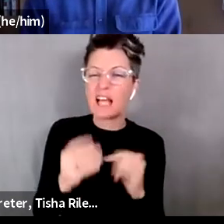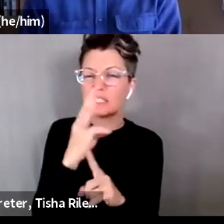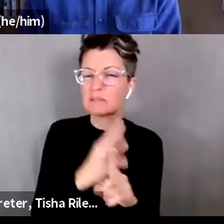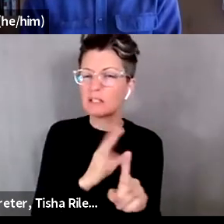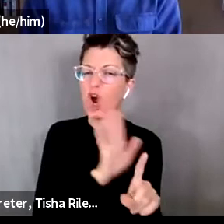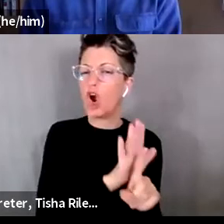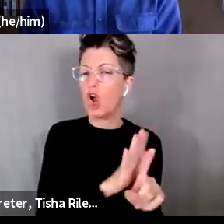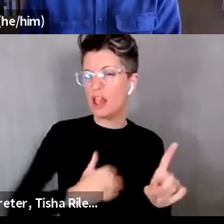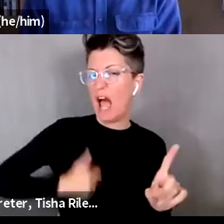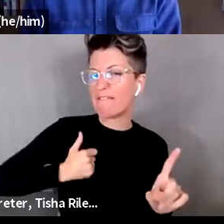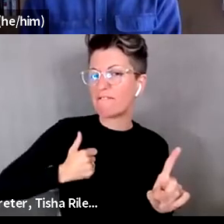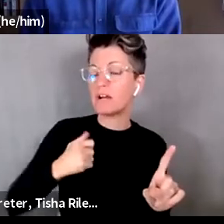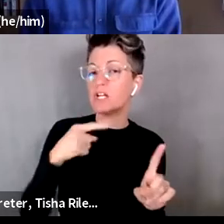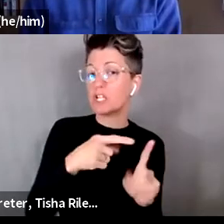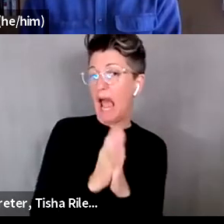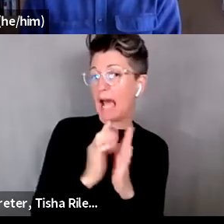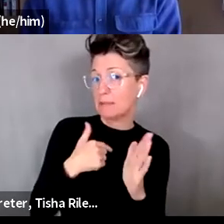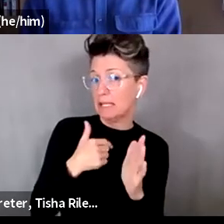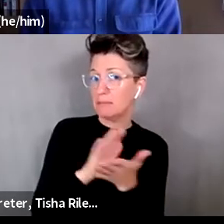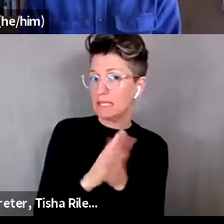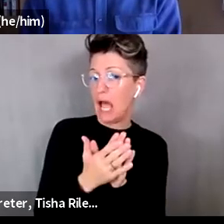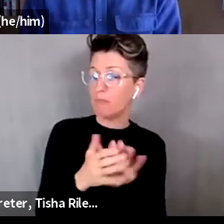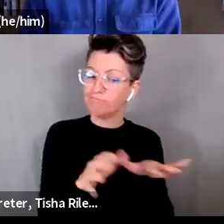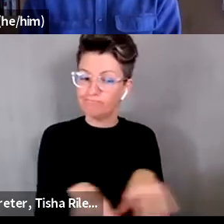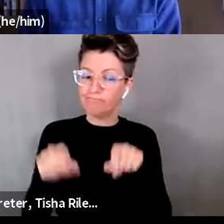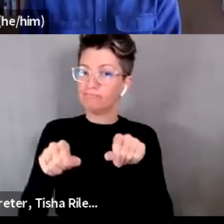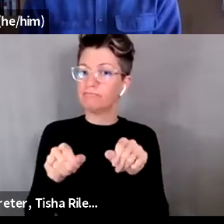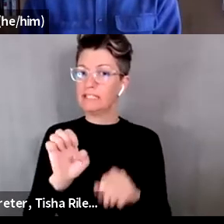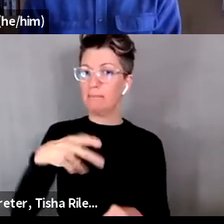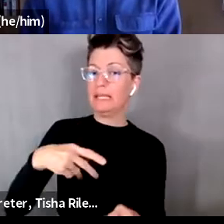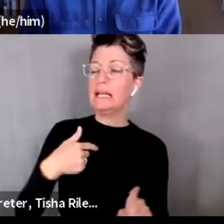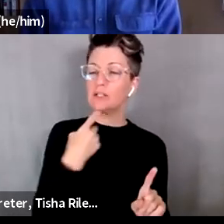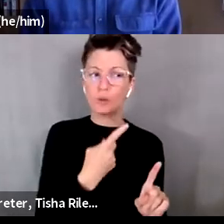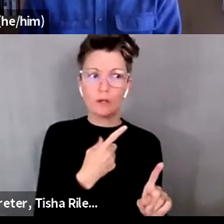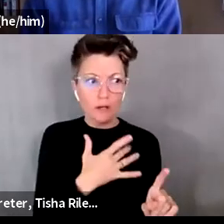that really seriously and really took it to heart. And I think that's the role that I've tried to play.